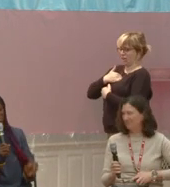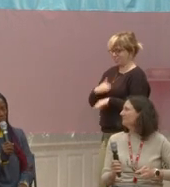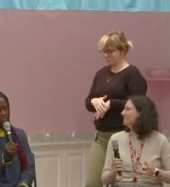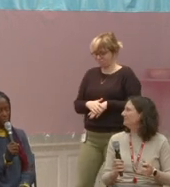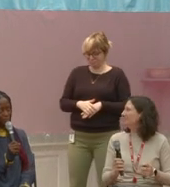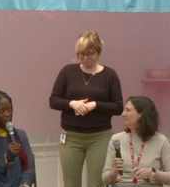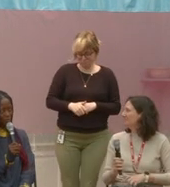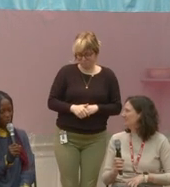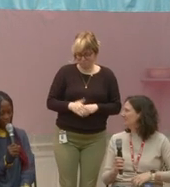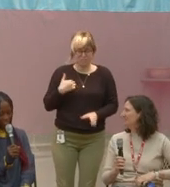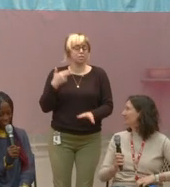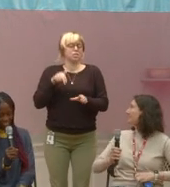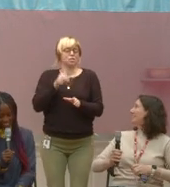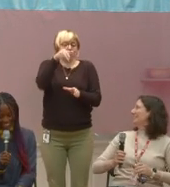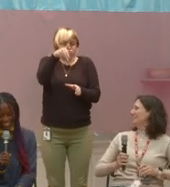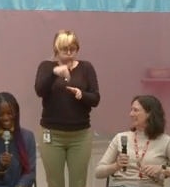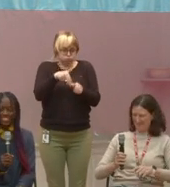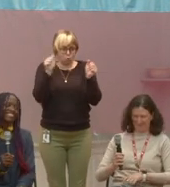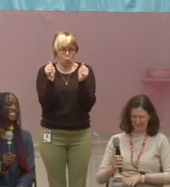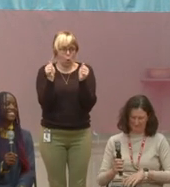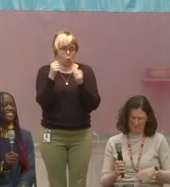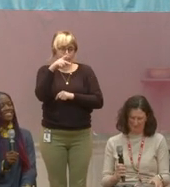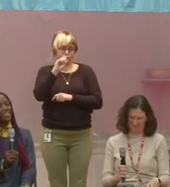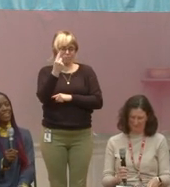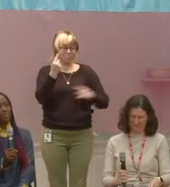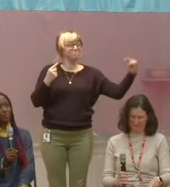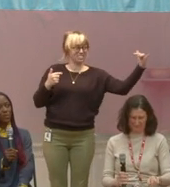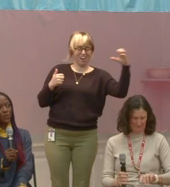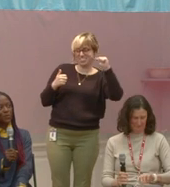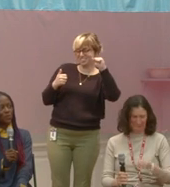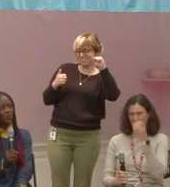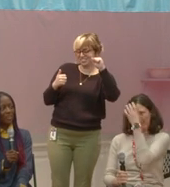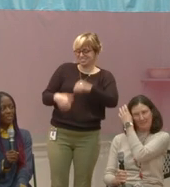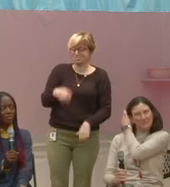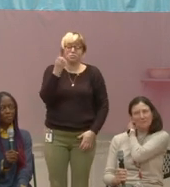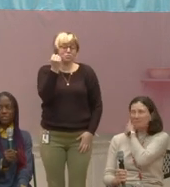taisha paggett: Jump into the cold first. So, in full